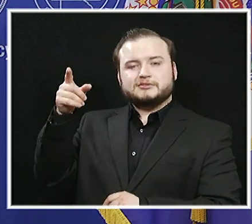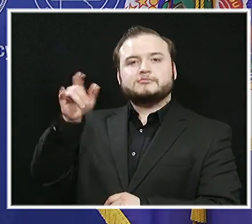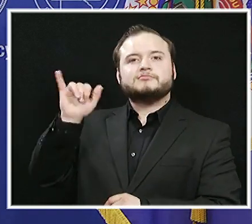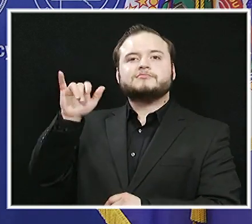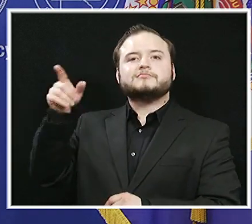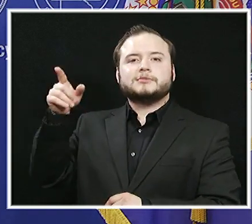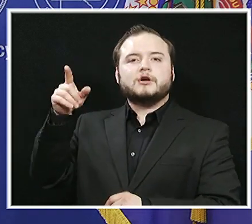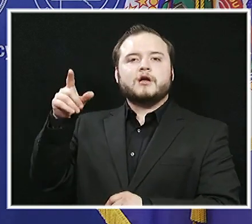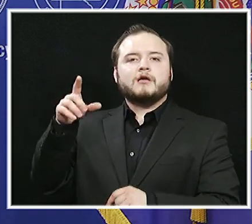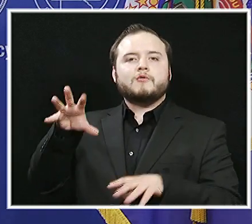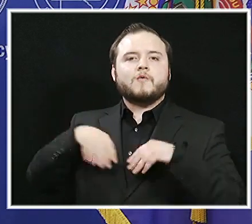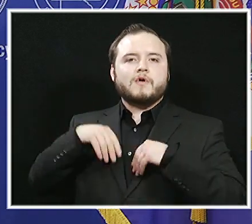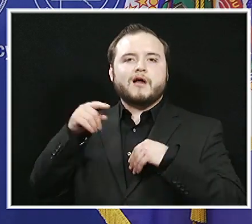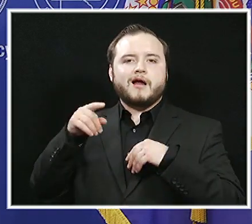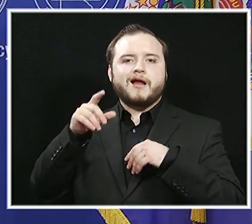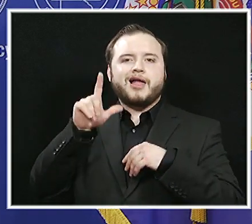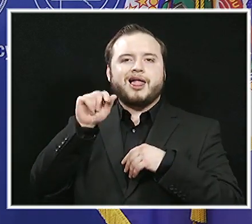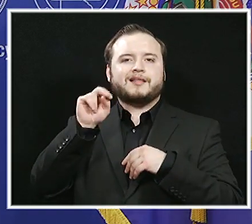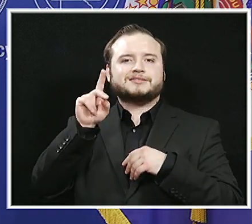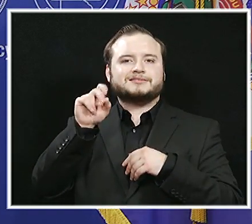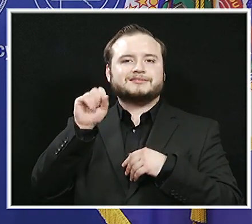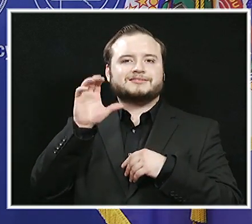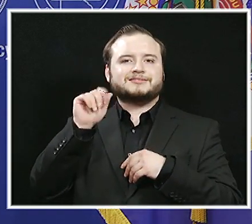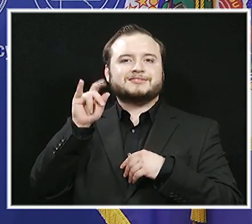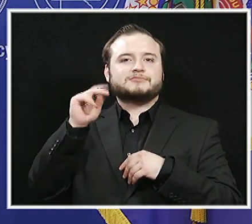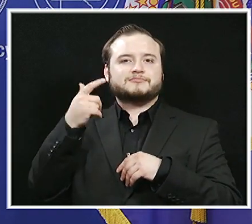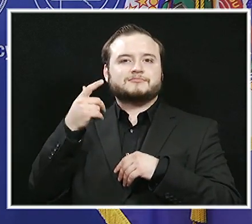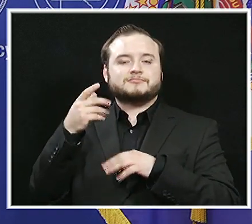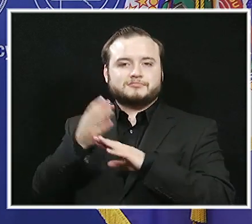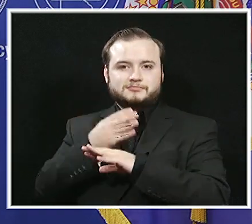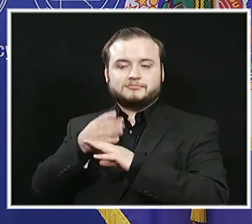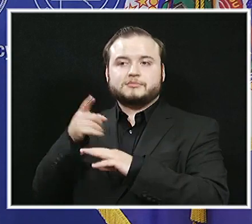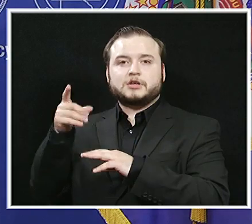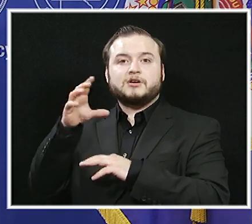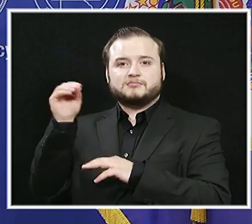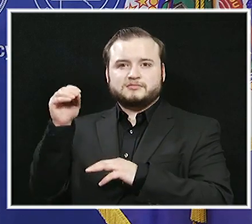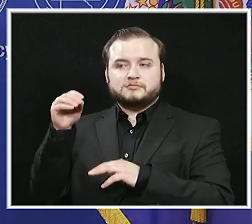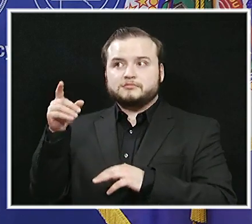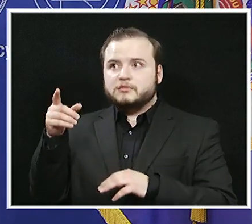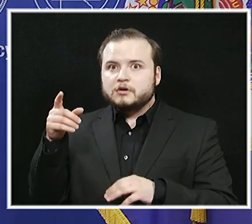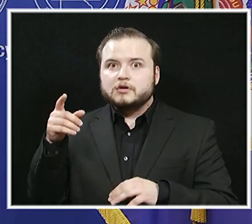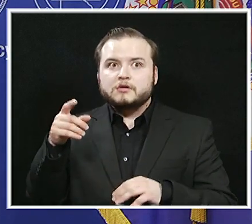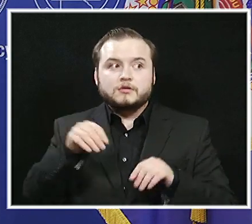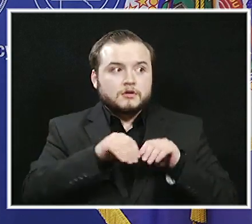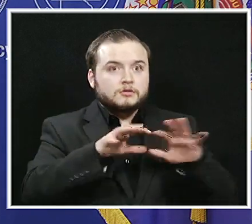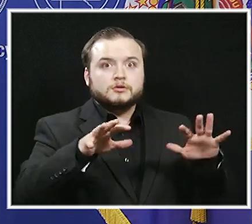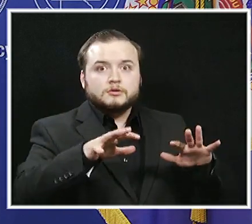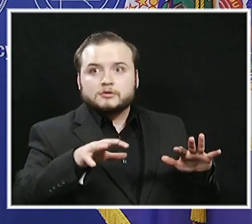businesses that have had to close, as the son of a small owner myself, it's hard enough when